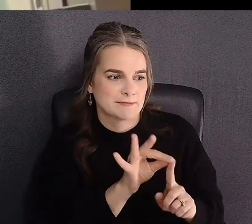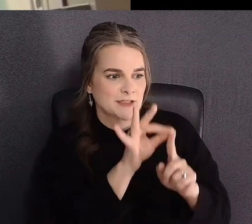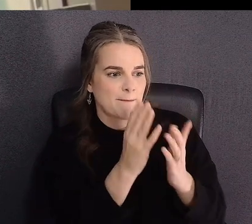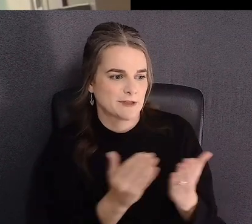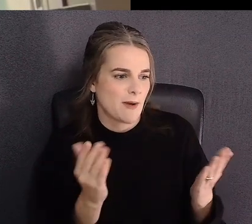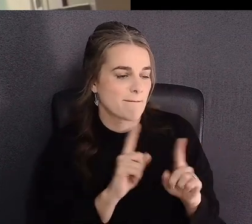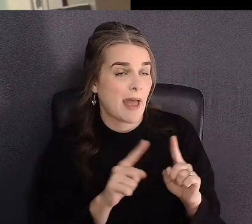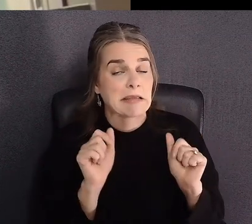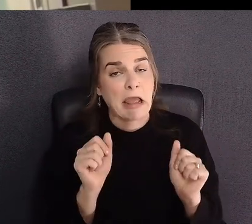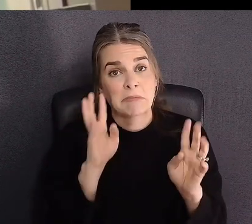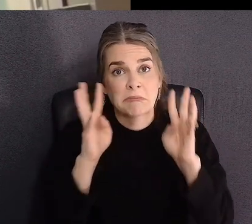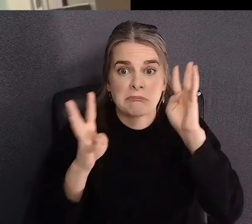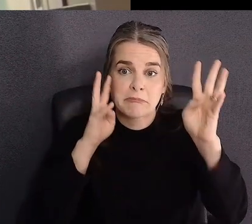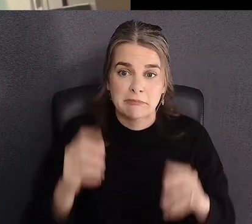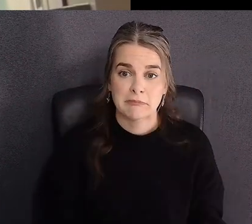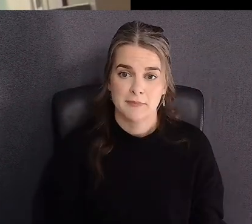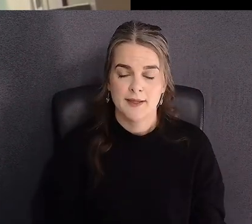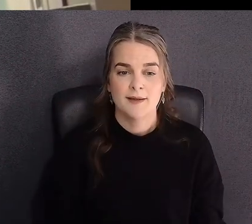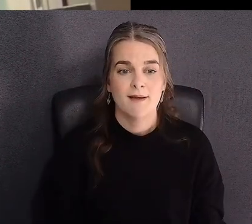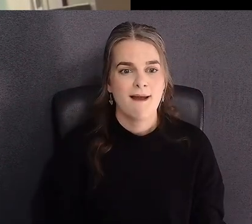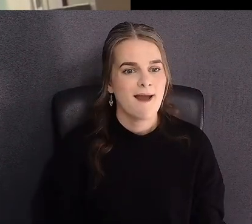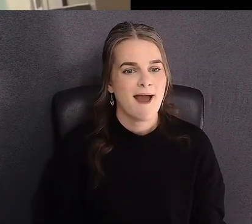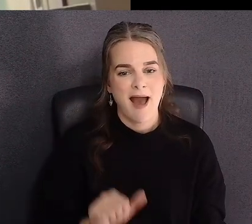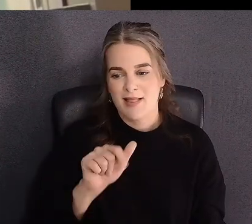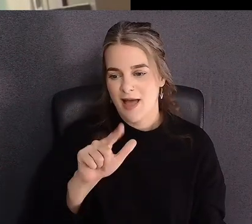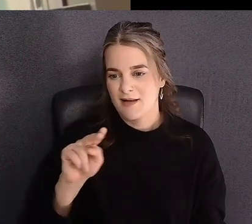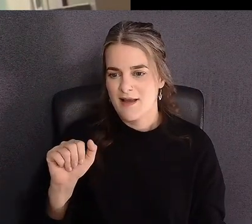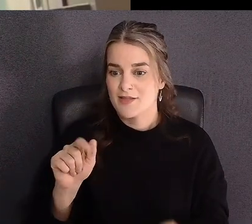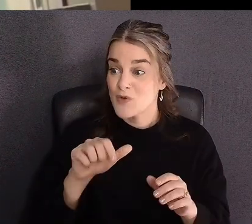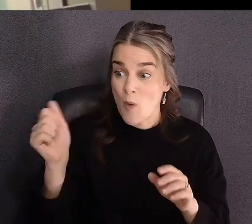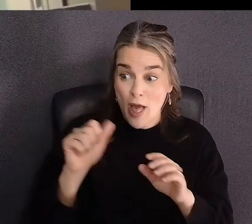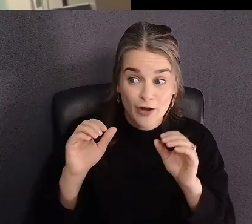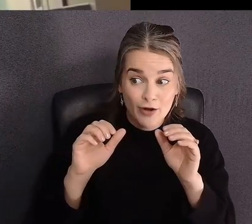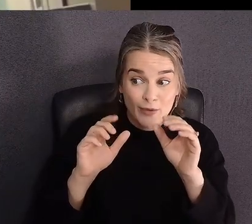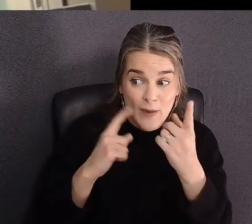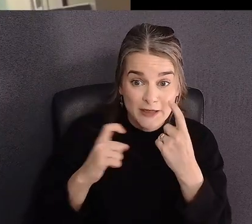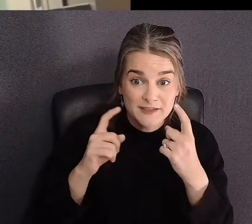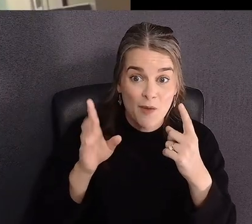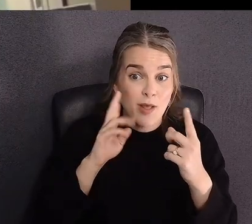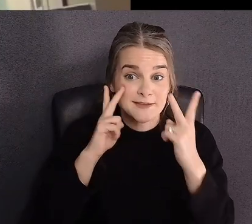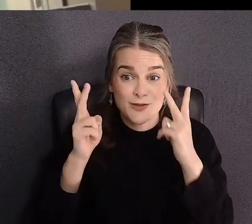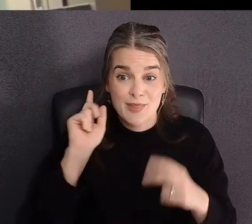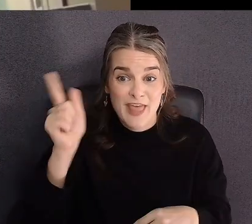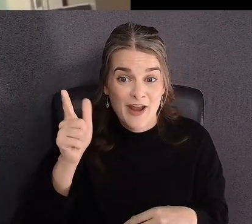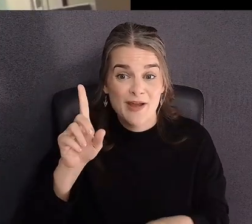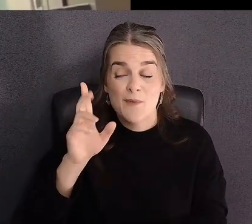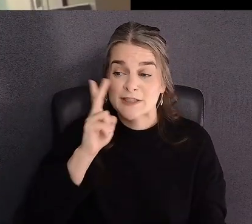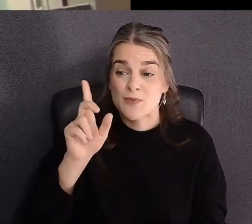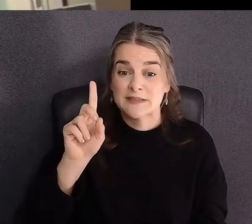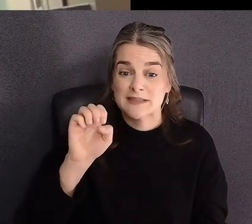Awesome. Well, if there are no other questions, we will say farewell for now. And we'll see you on December 11. I popped the link in the chat.